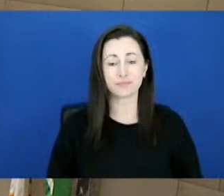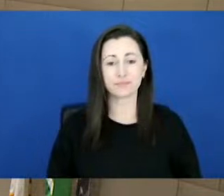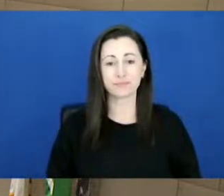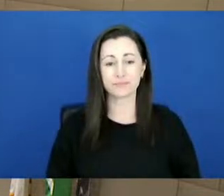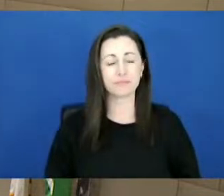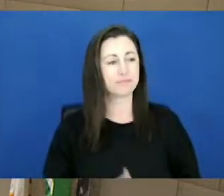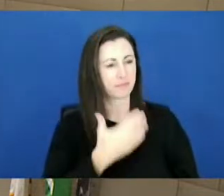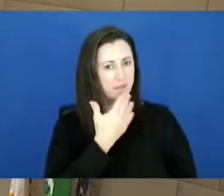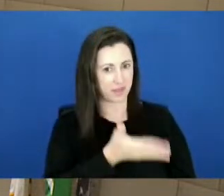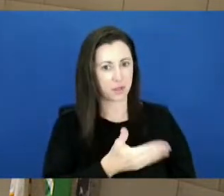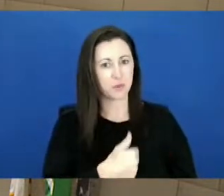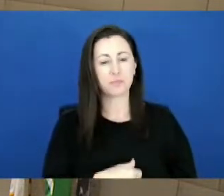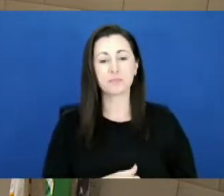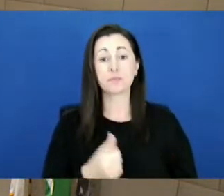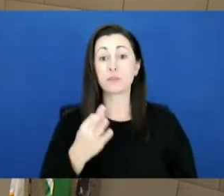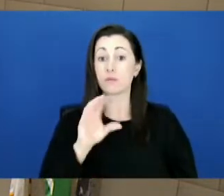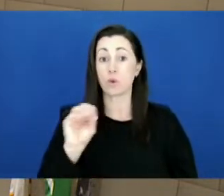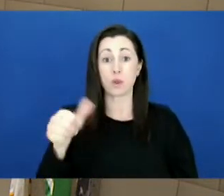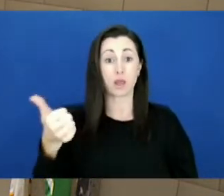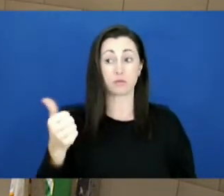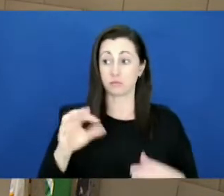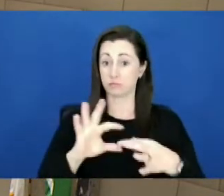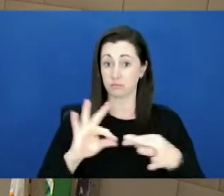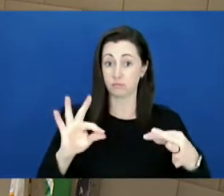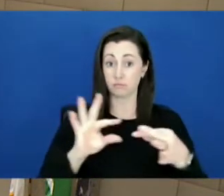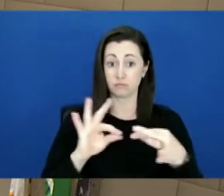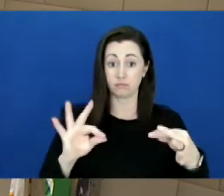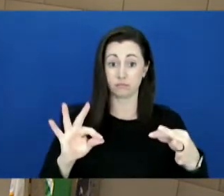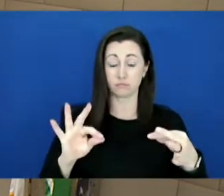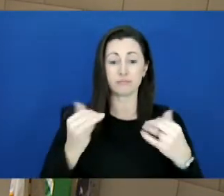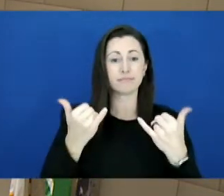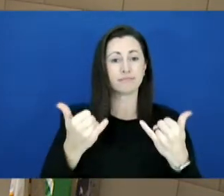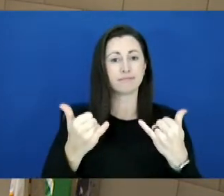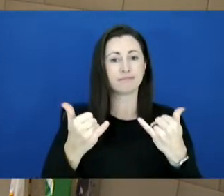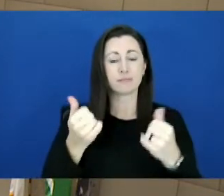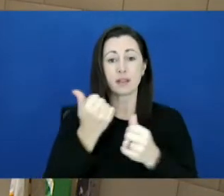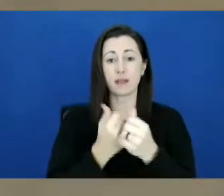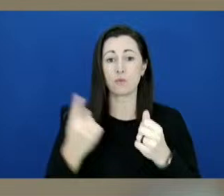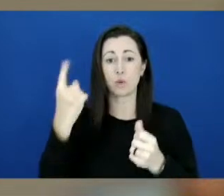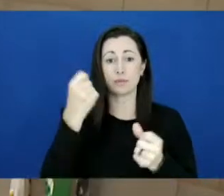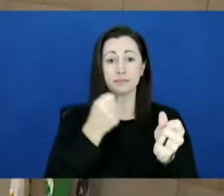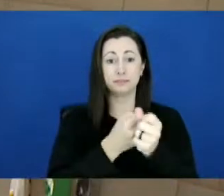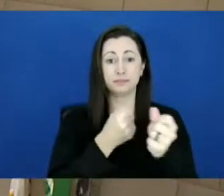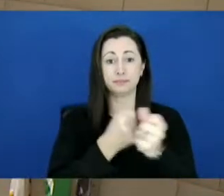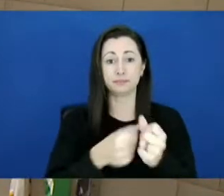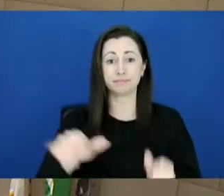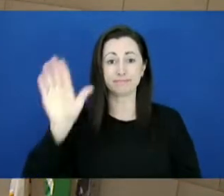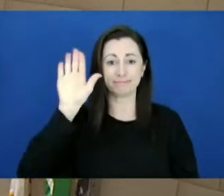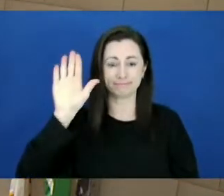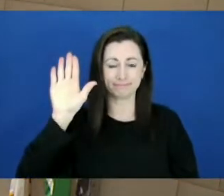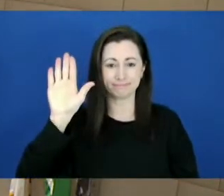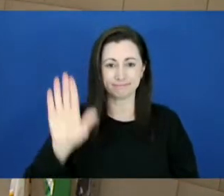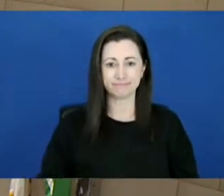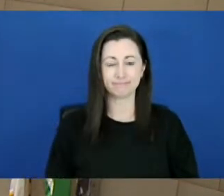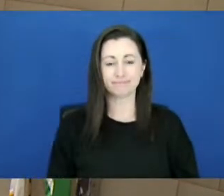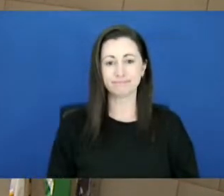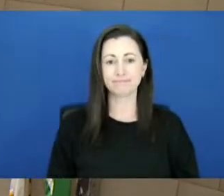SO THANK YOU FOR THAT AS WELL. THANK YOU. IF THERE'S NO ONE ELSE WHO NEEDS